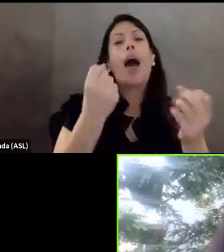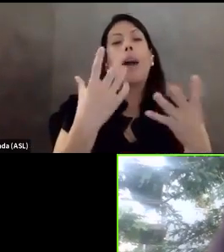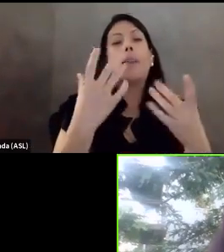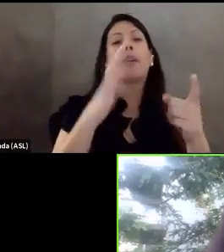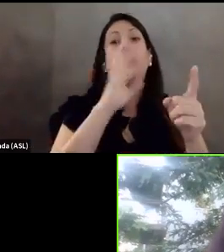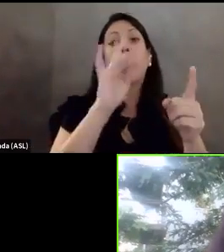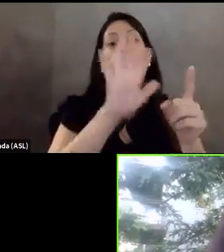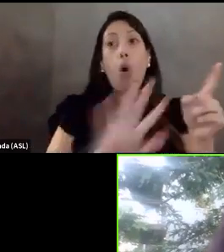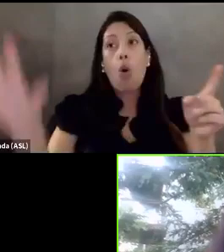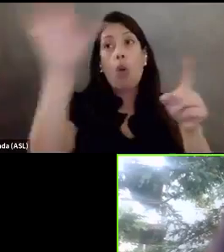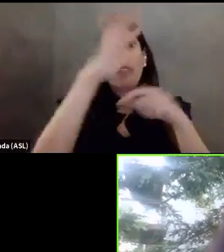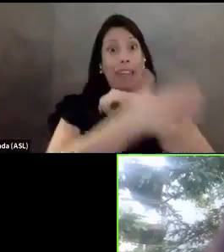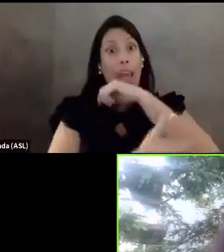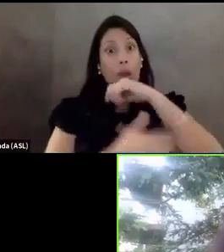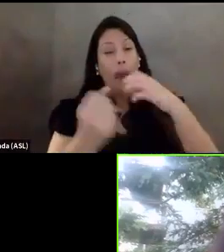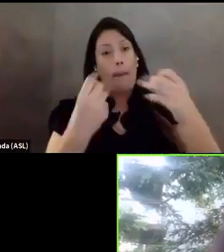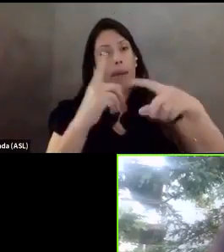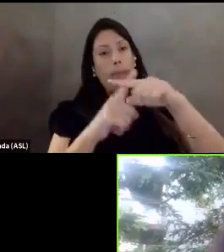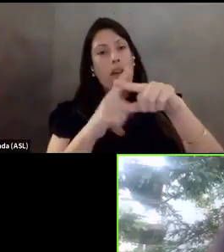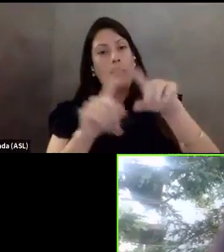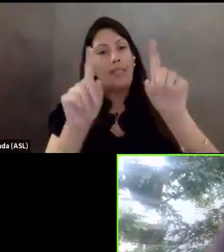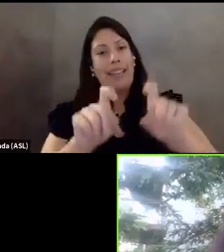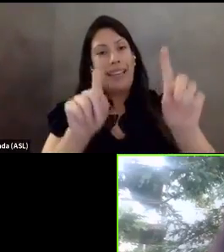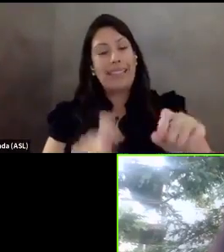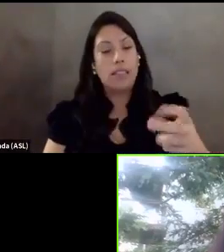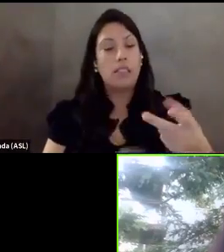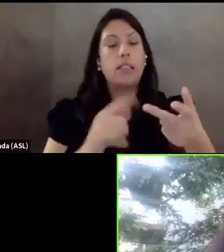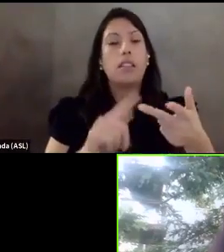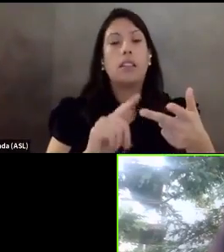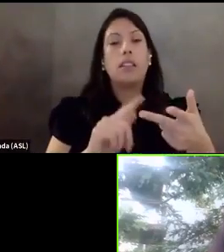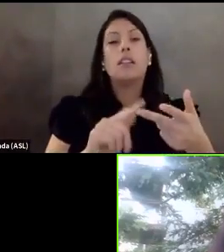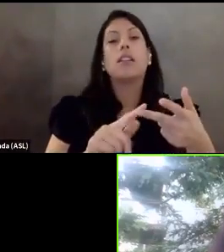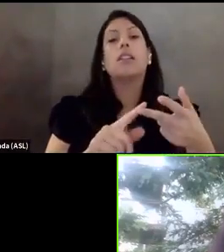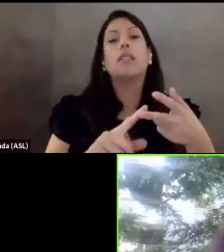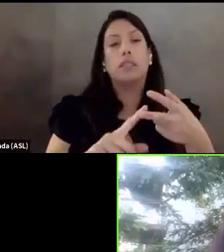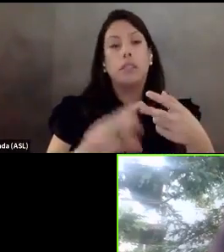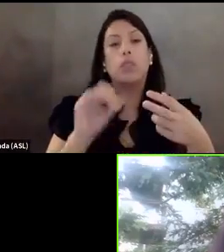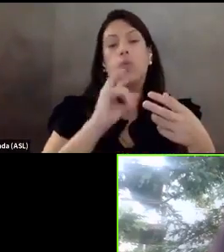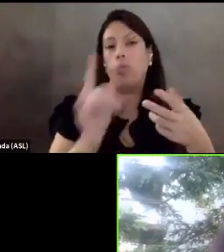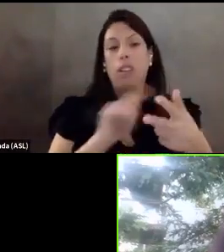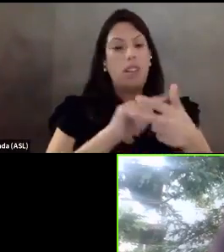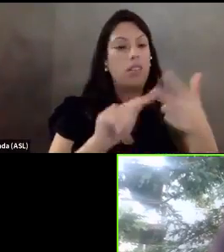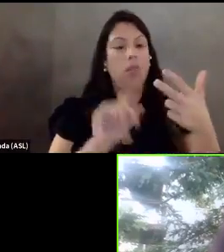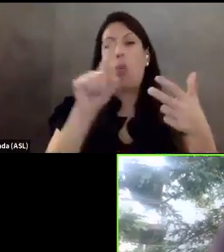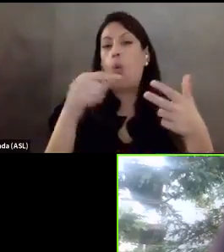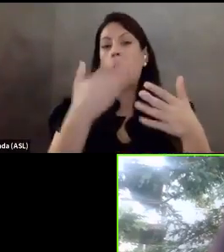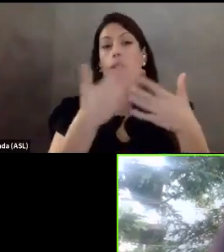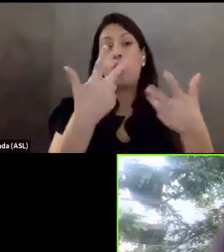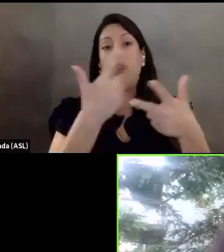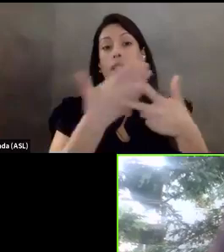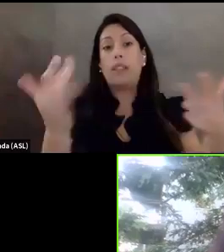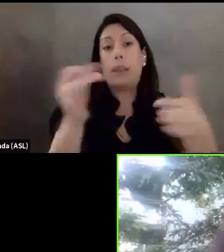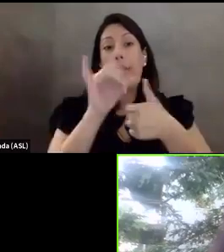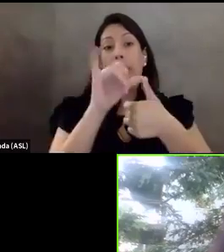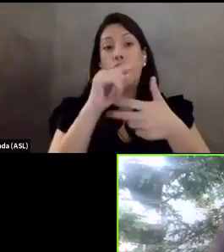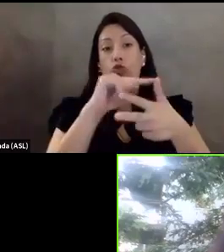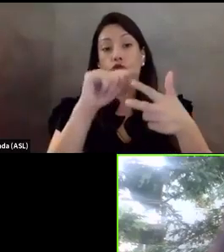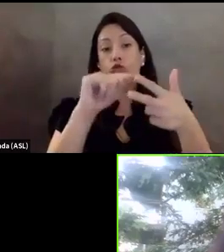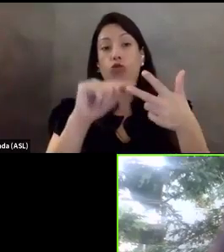percentage in the lowest twenty five percent census tracts in the county. So those are only three things that our status is based on.